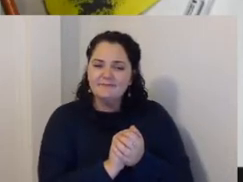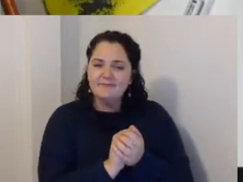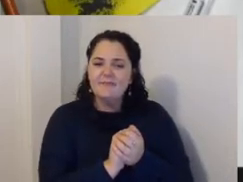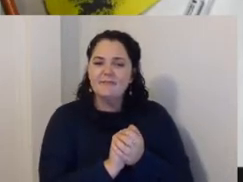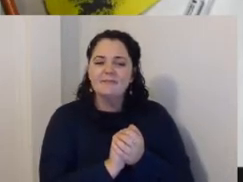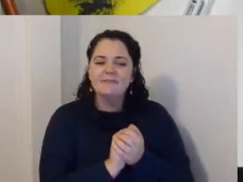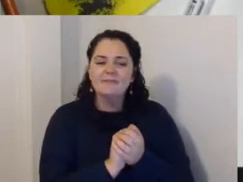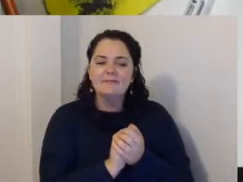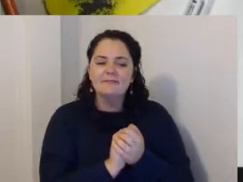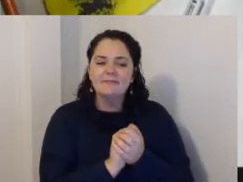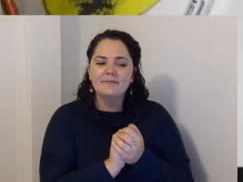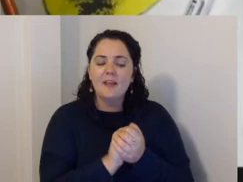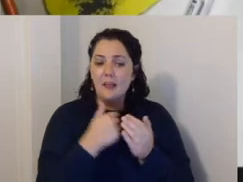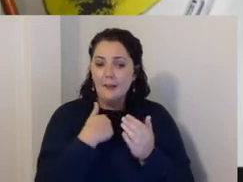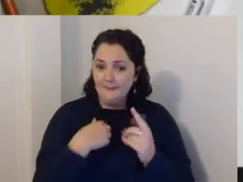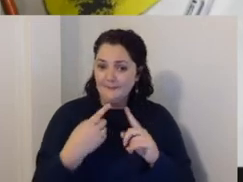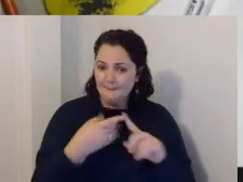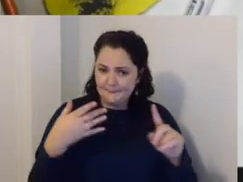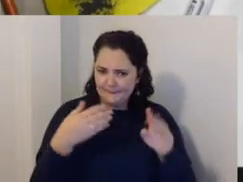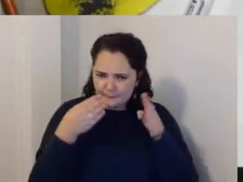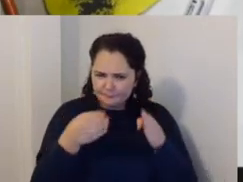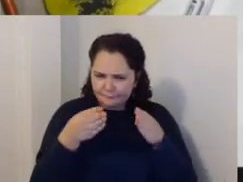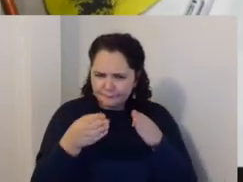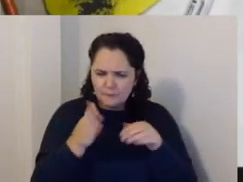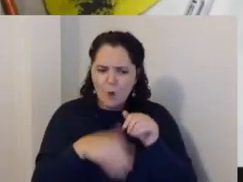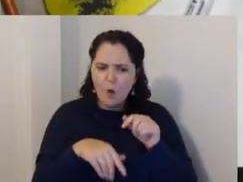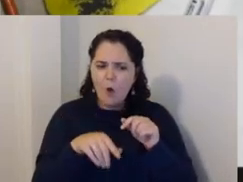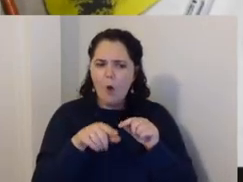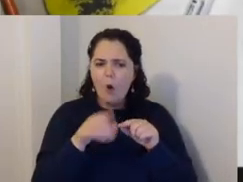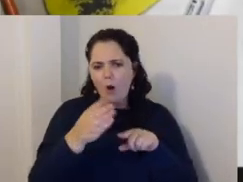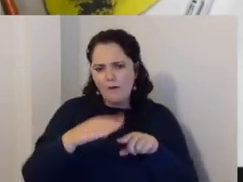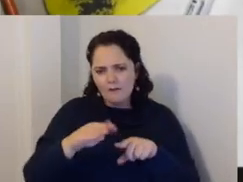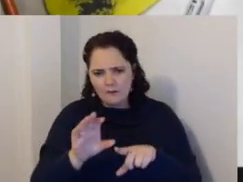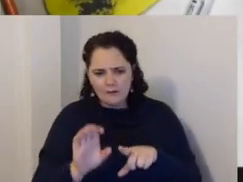didn't spend a lot of time refining these particular shapes, the shape carries the form